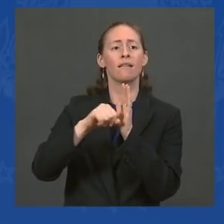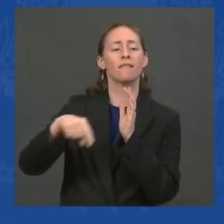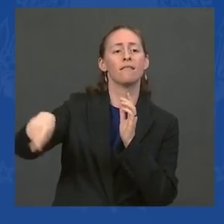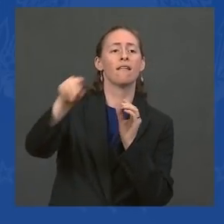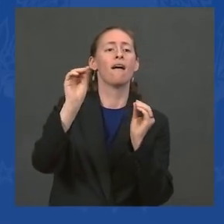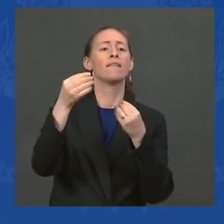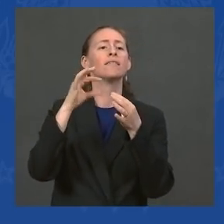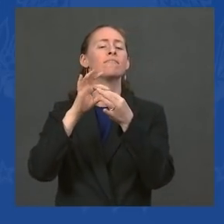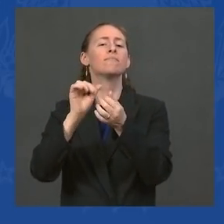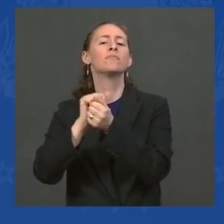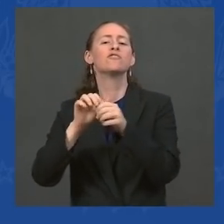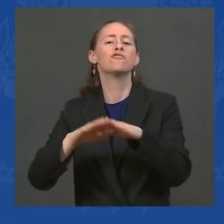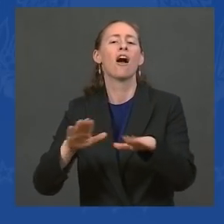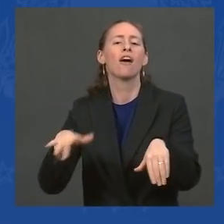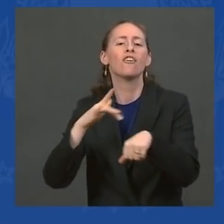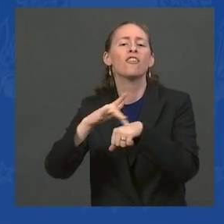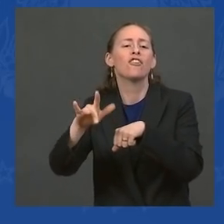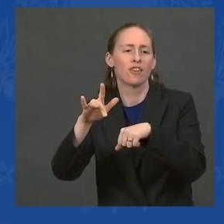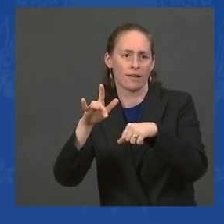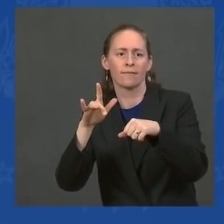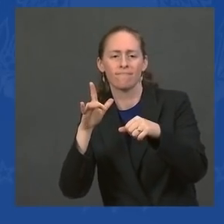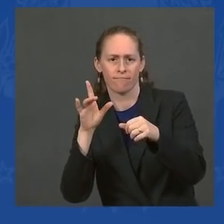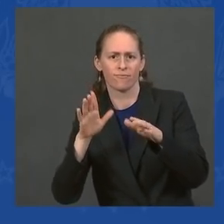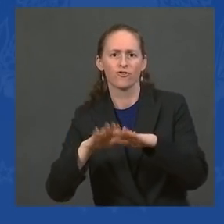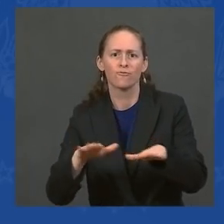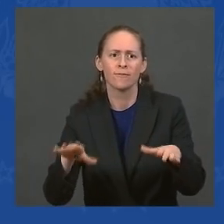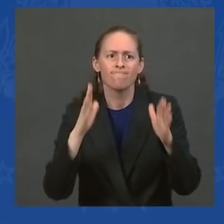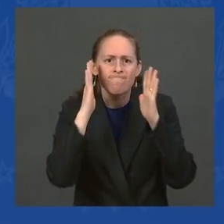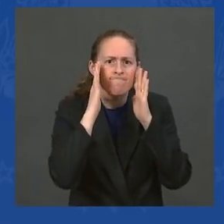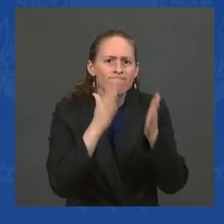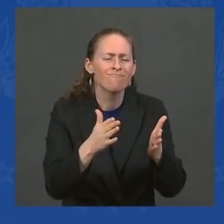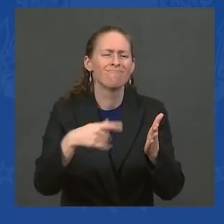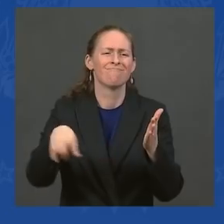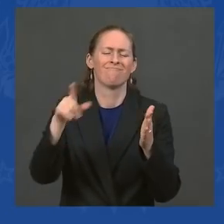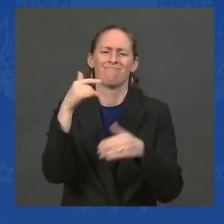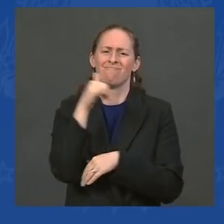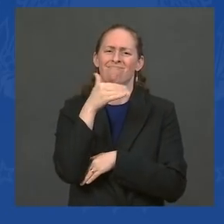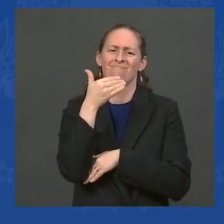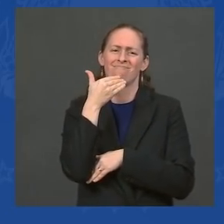did an amazing ability to allocate the funds in a timely manner.